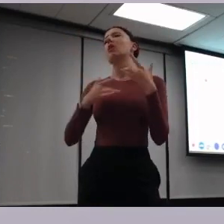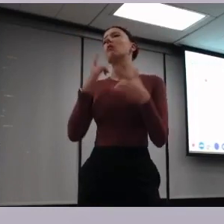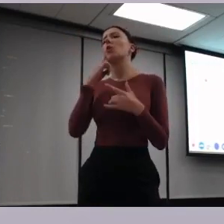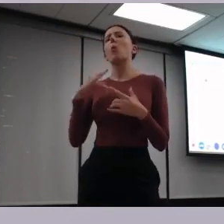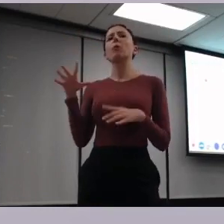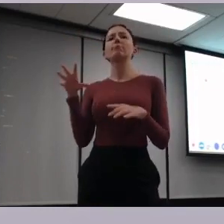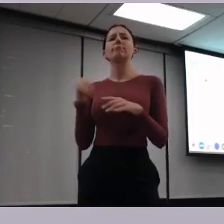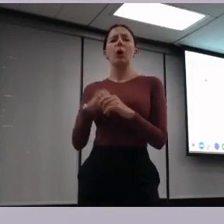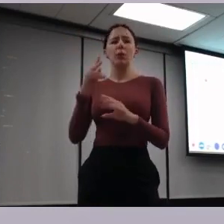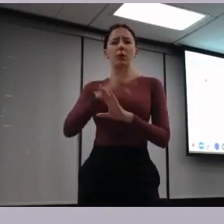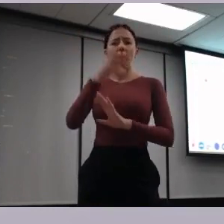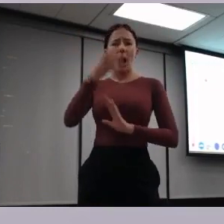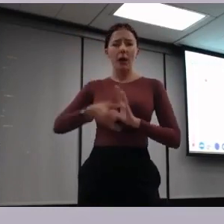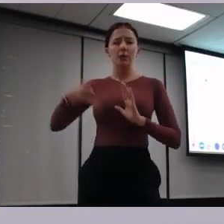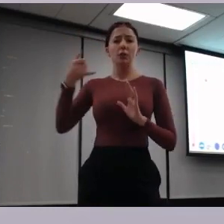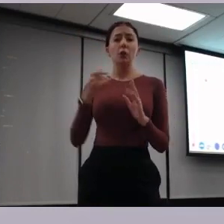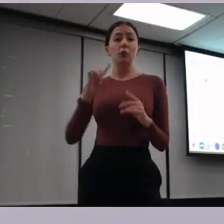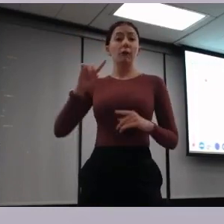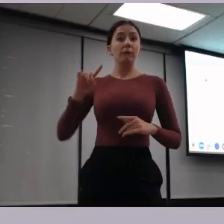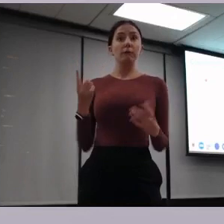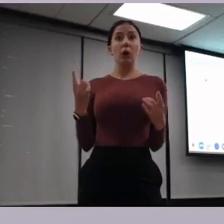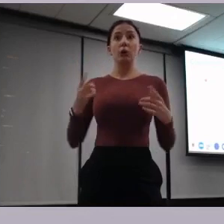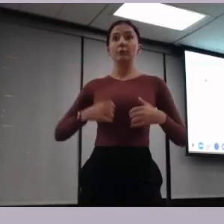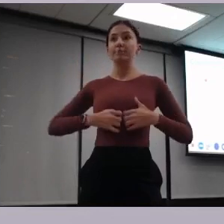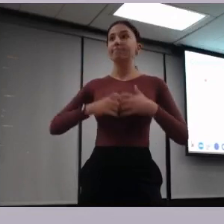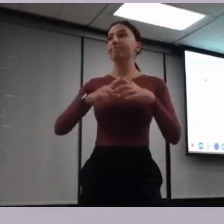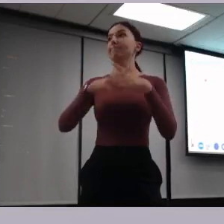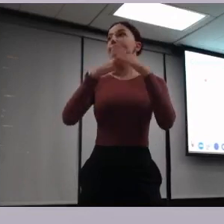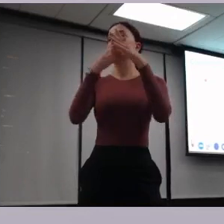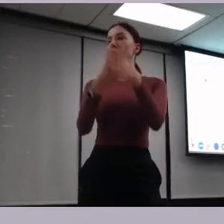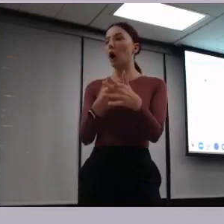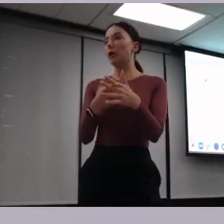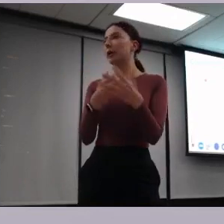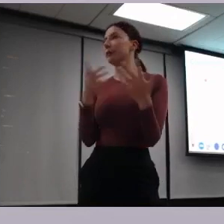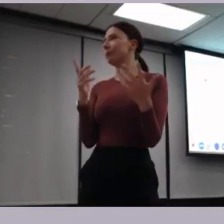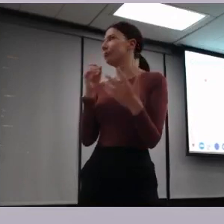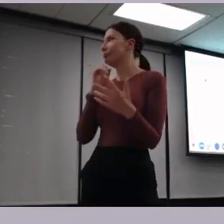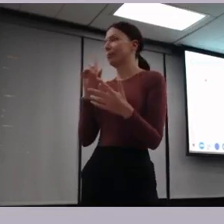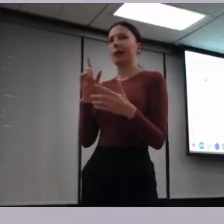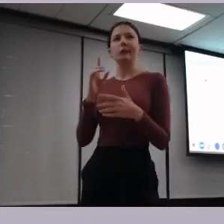When it first came to our attention, we were super excited to partner with 58